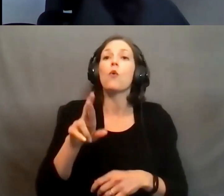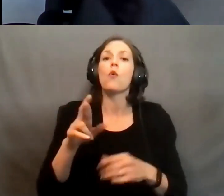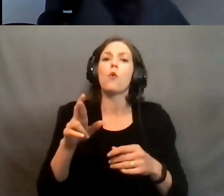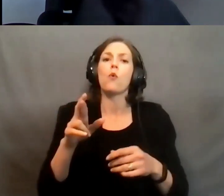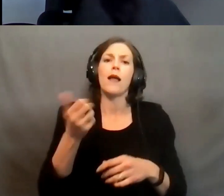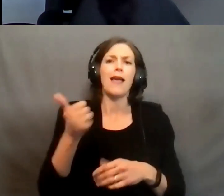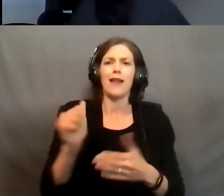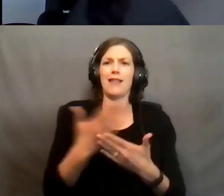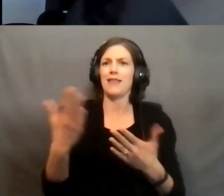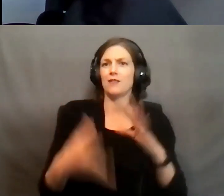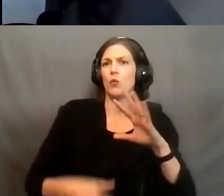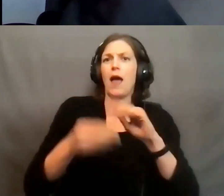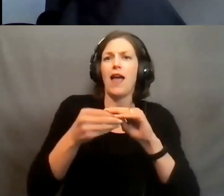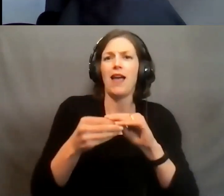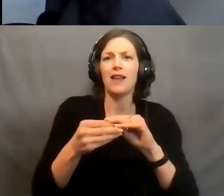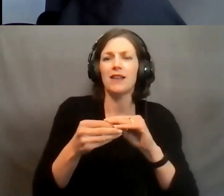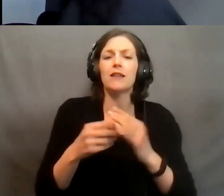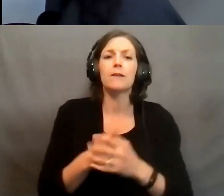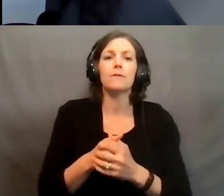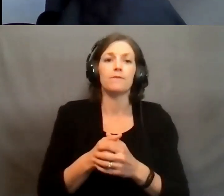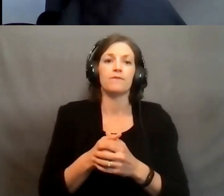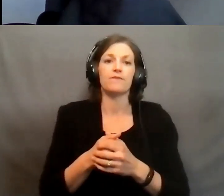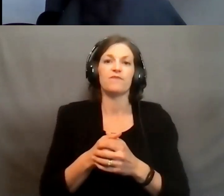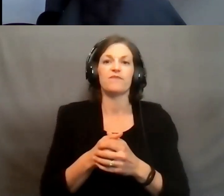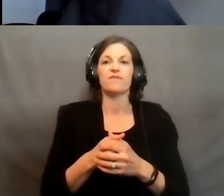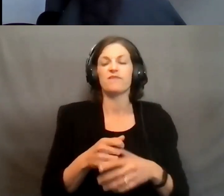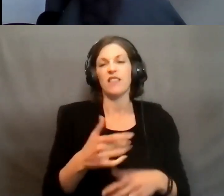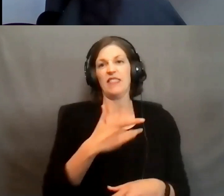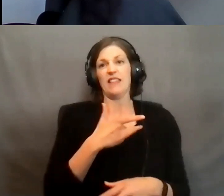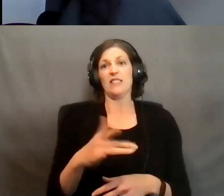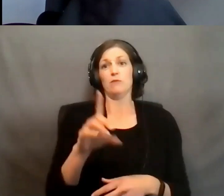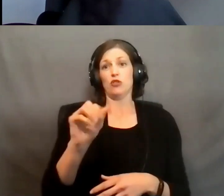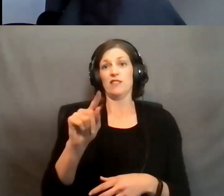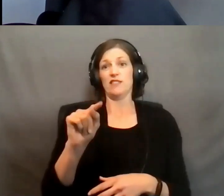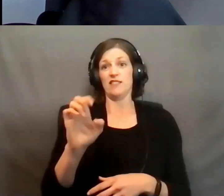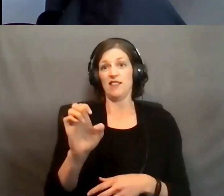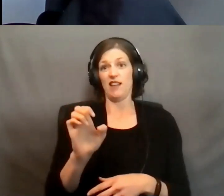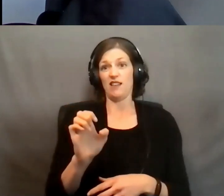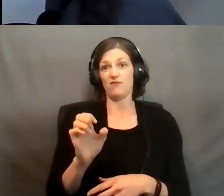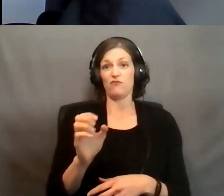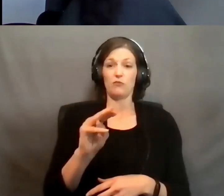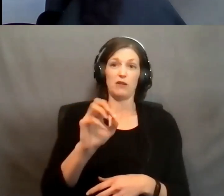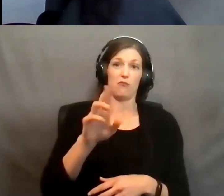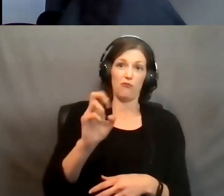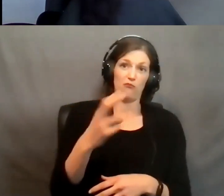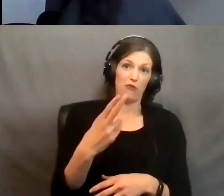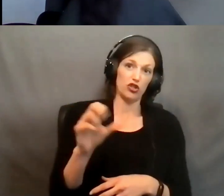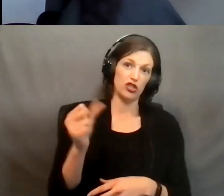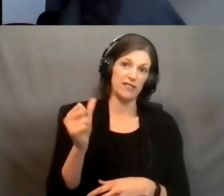13:12:38 . The usual date would've been something like March 10 but we pushed it